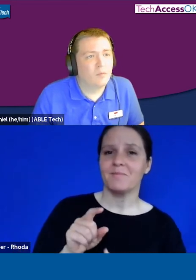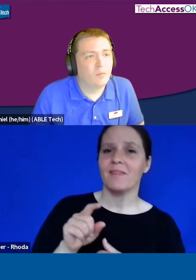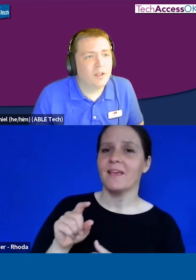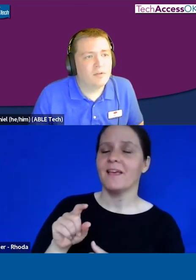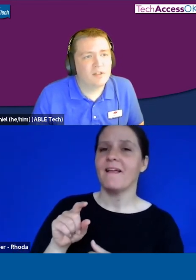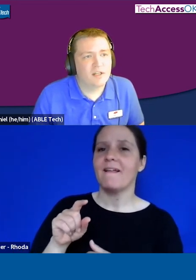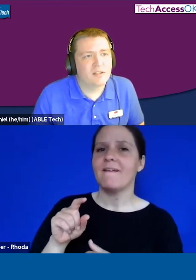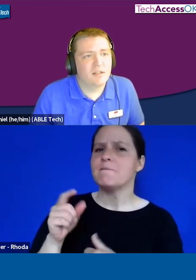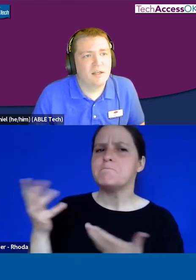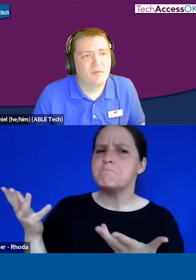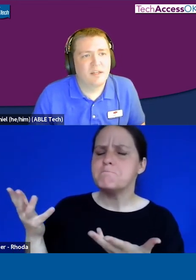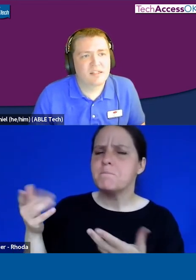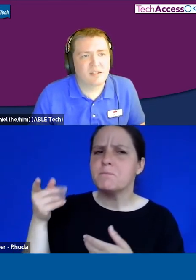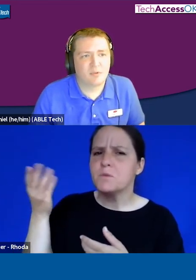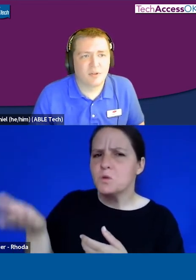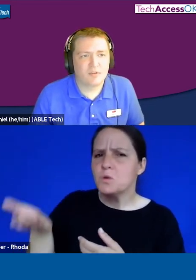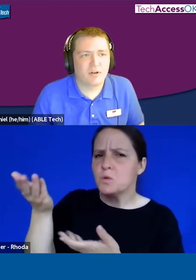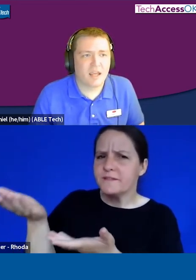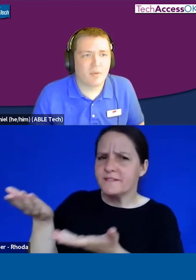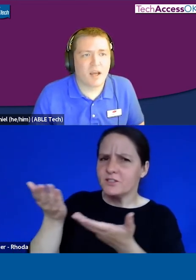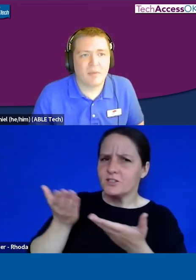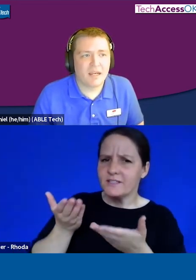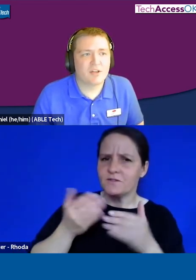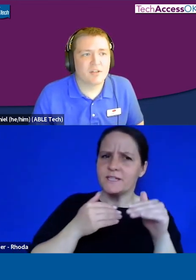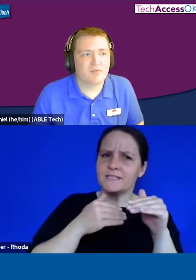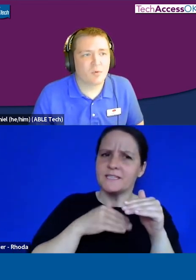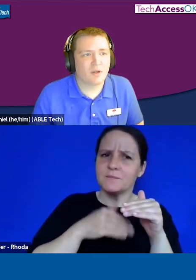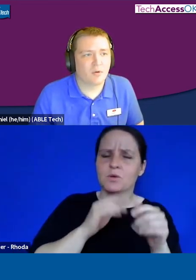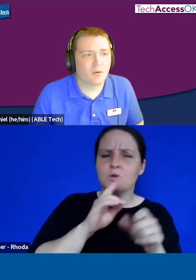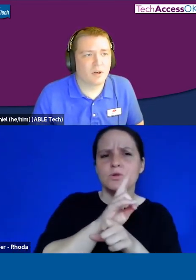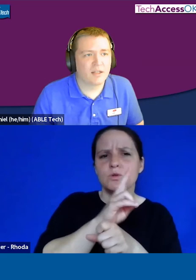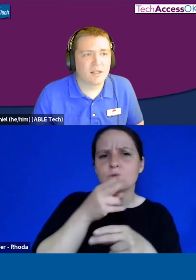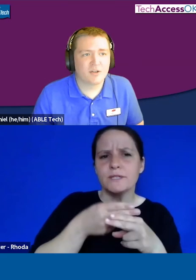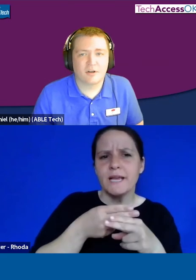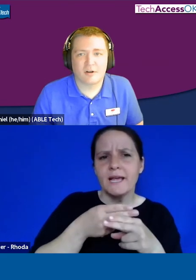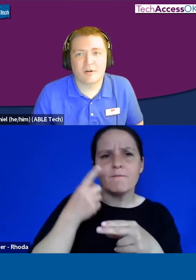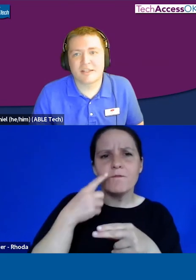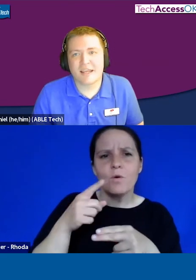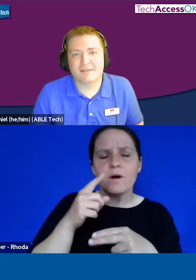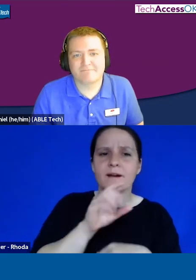what do you suggest if accessible username combinations for your organization are already taken?